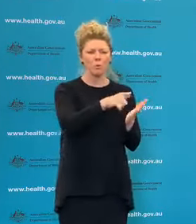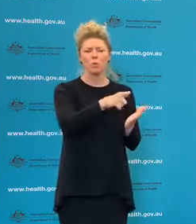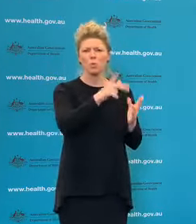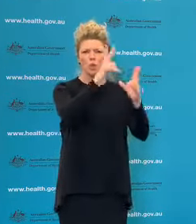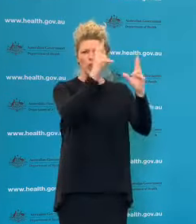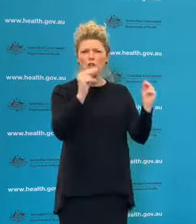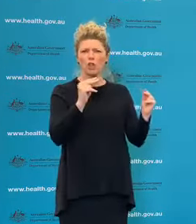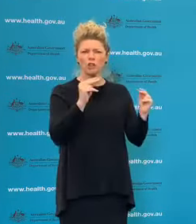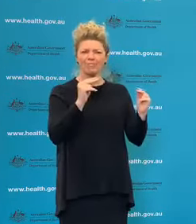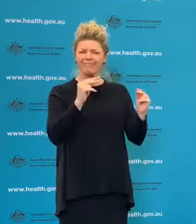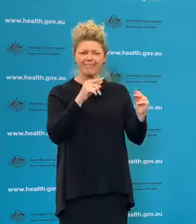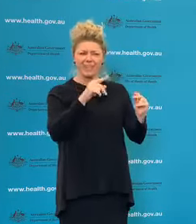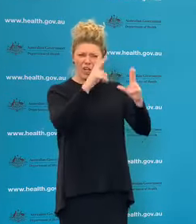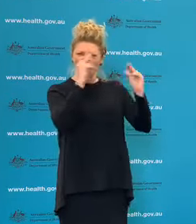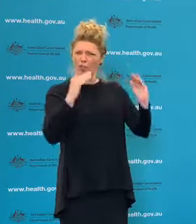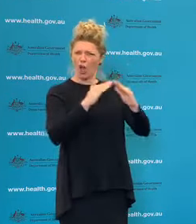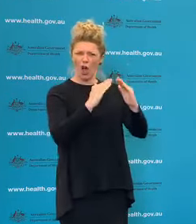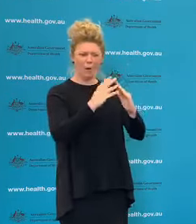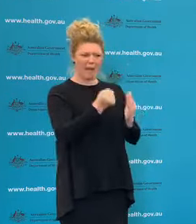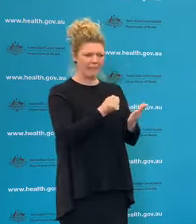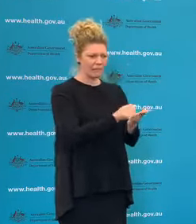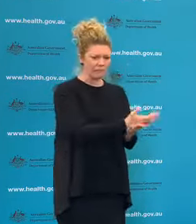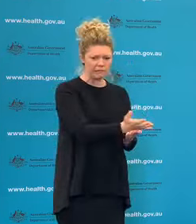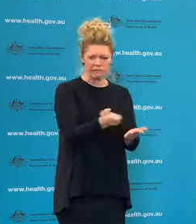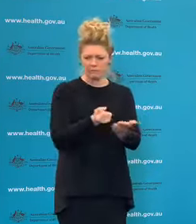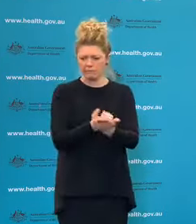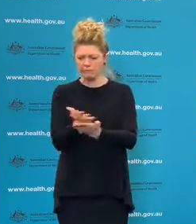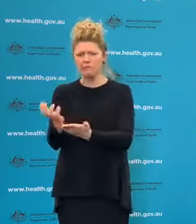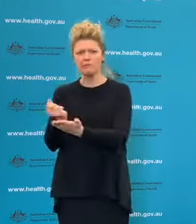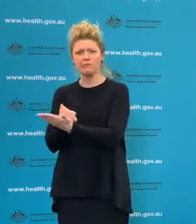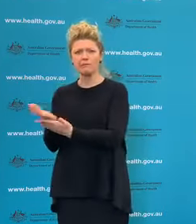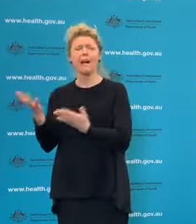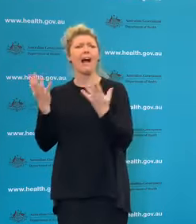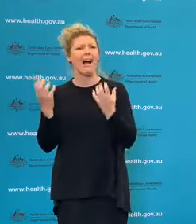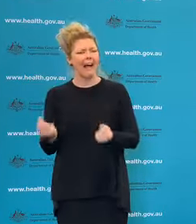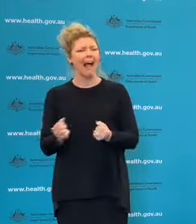measures are taking, and we provided very clear information and guidelines around